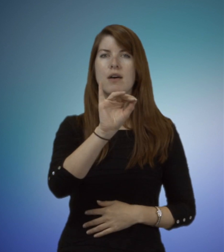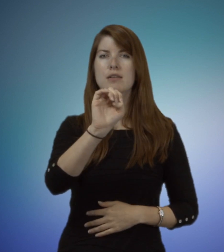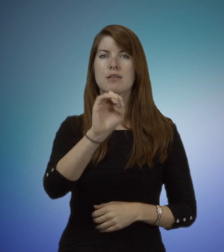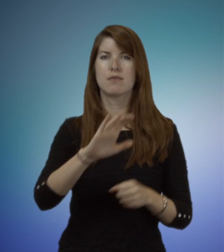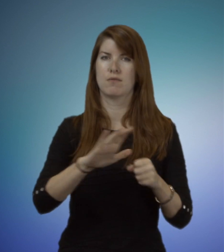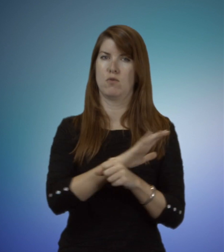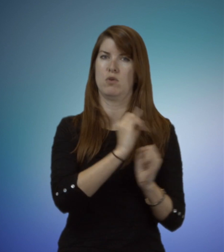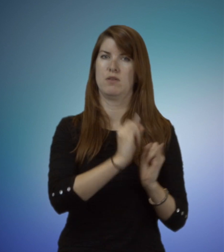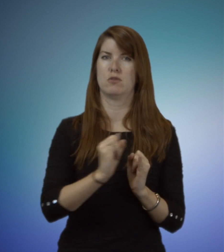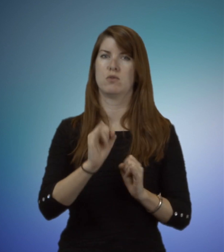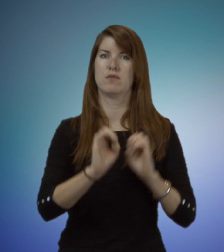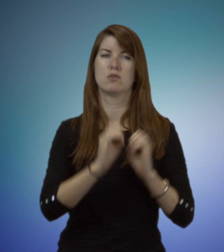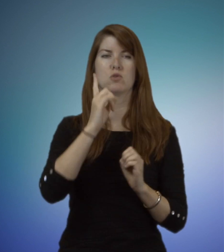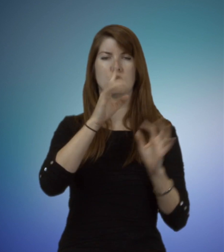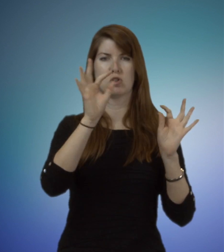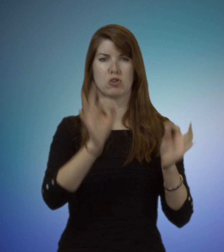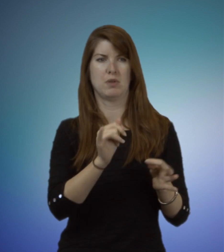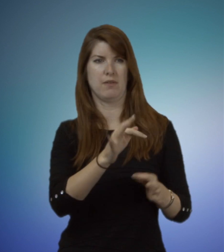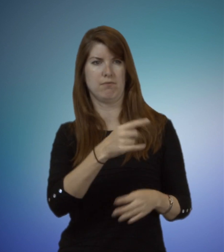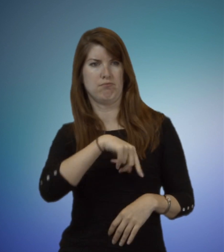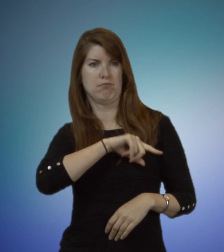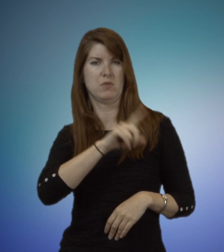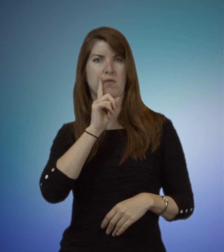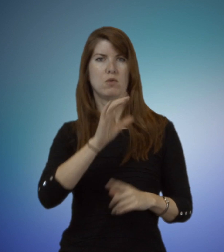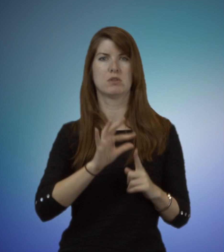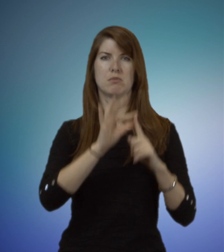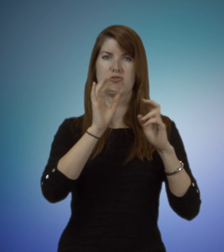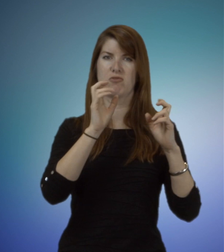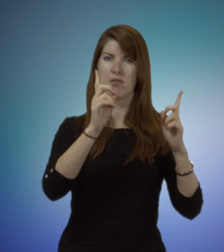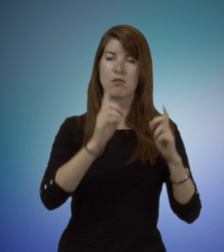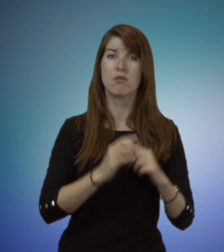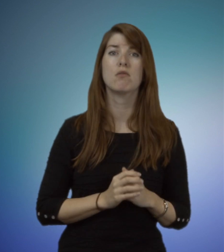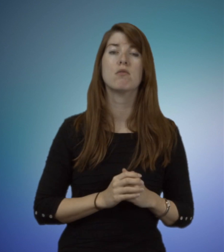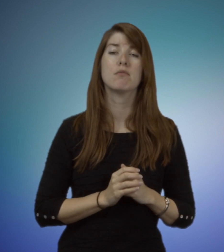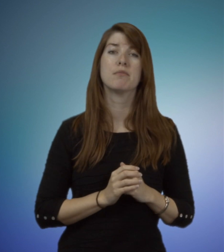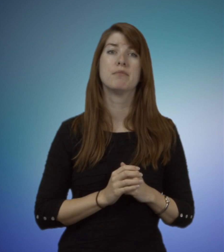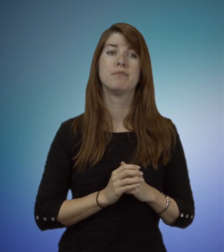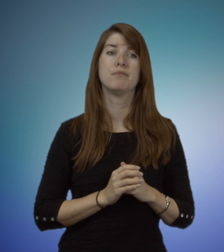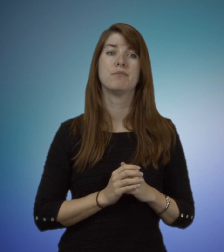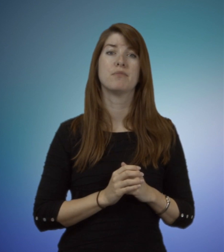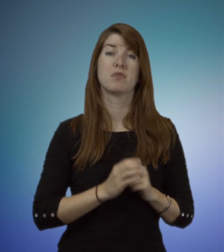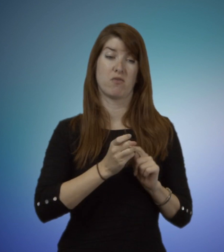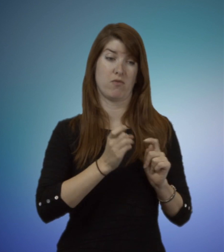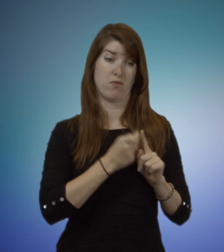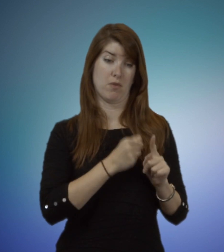to determine special education eligibility. And the result would be to determine if a child is AI,